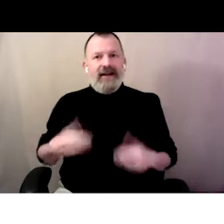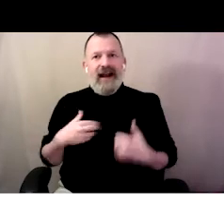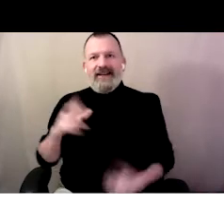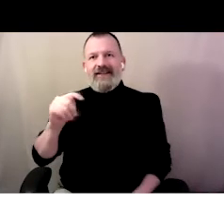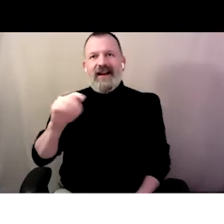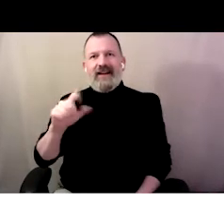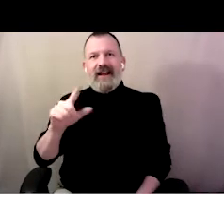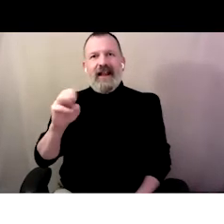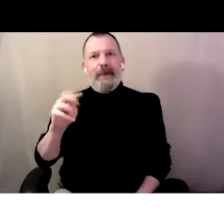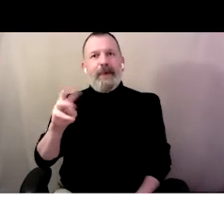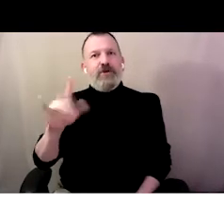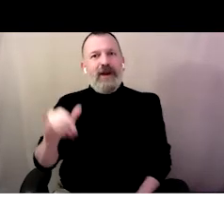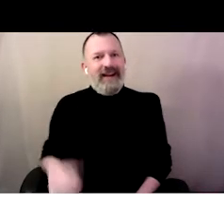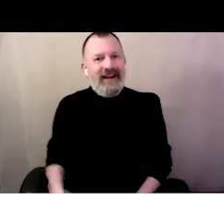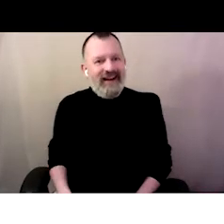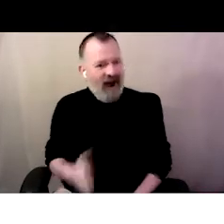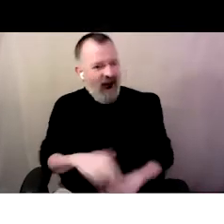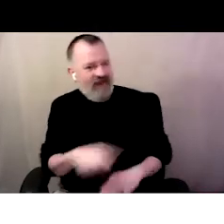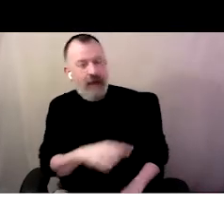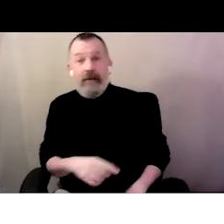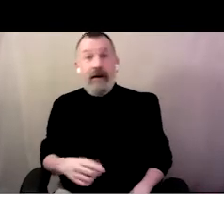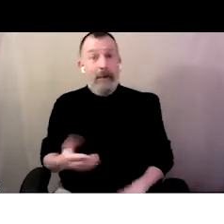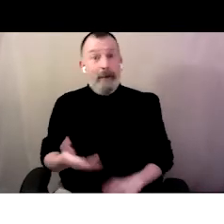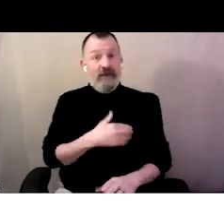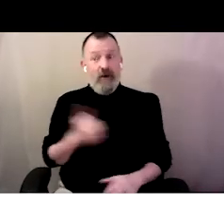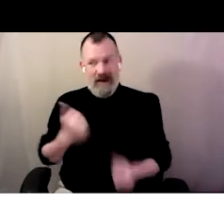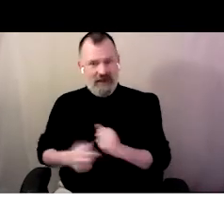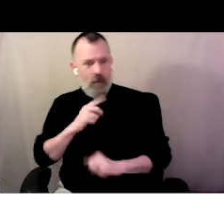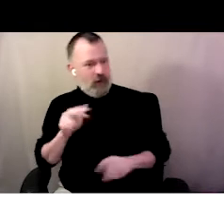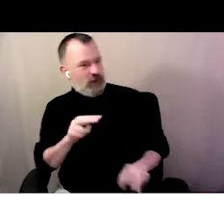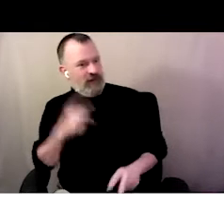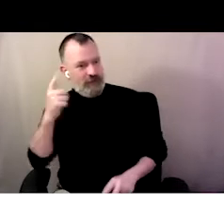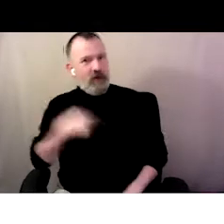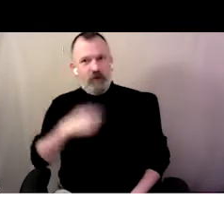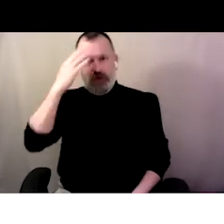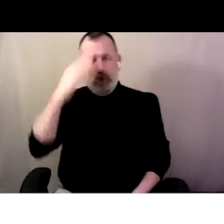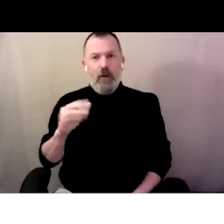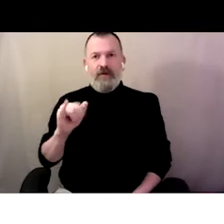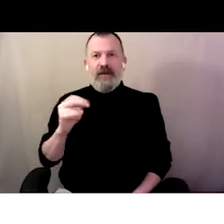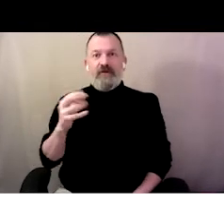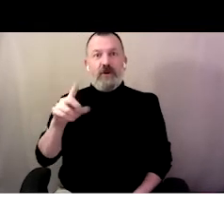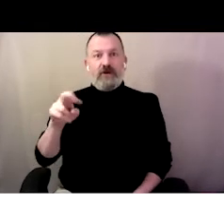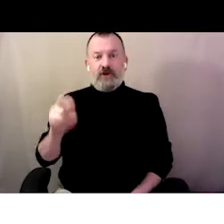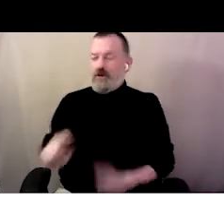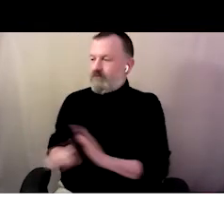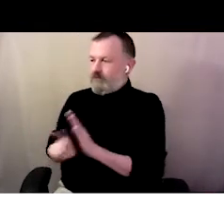CalebBarlow: Everybody was watching what they were doing, because we knew the infrastructure that was in use. Now without infrastructure gone